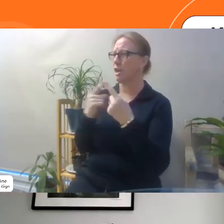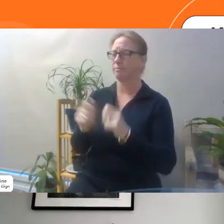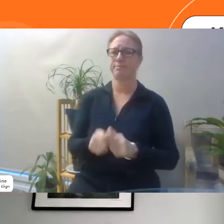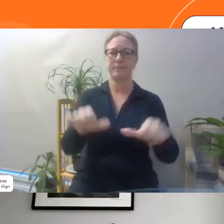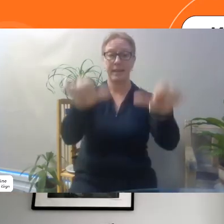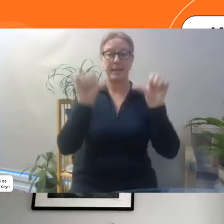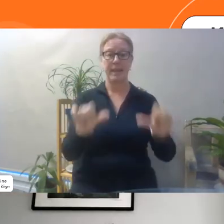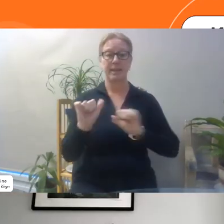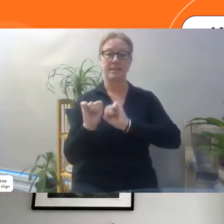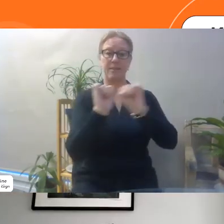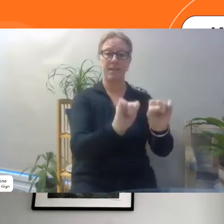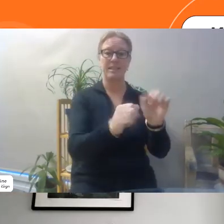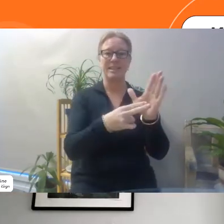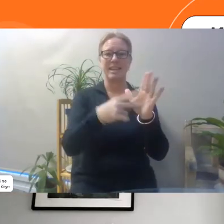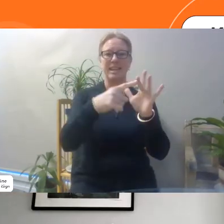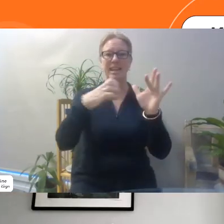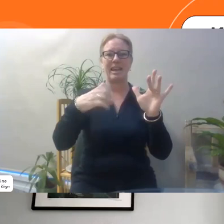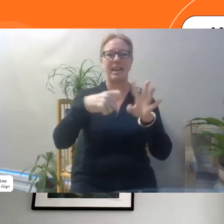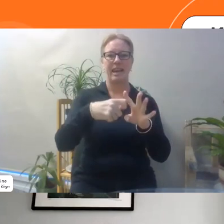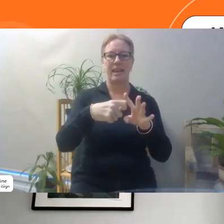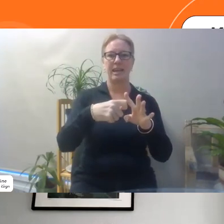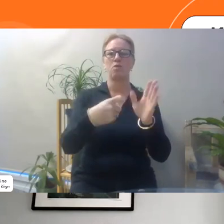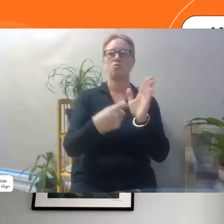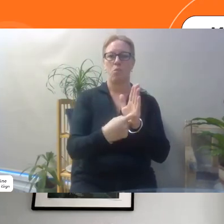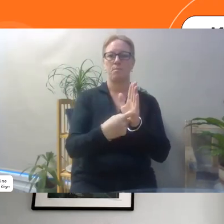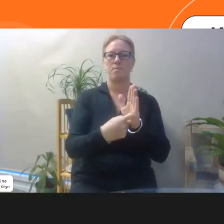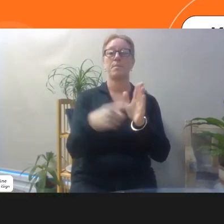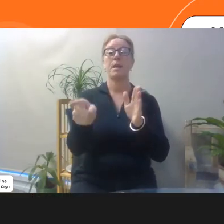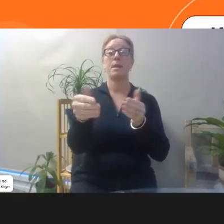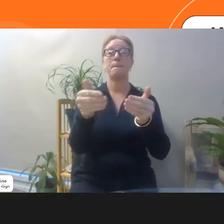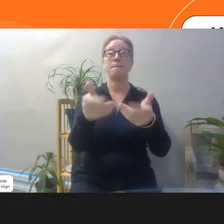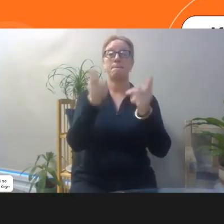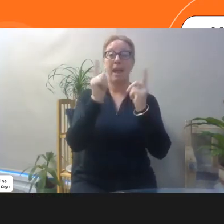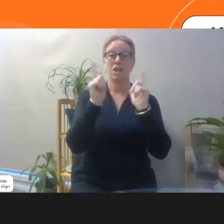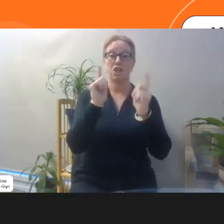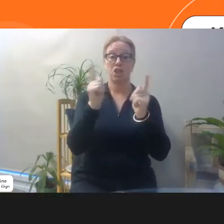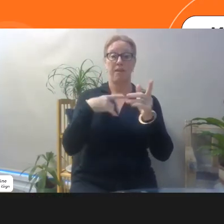is Nick Ruane. Nick is the Manager of Stakeholder Relations for Workbridge.